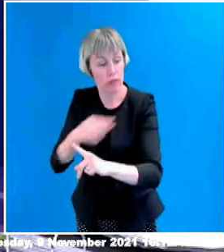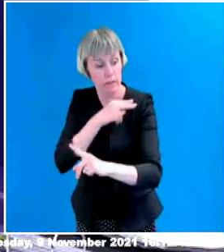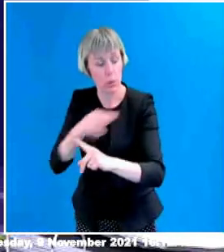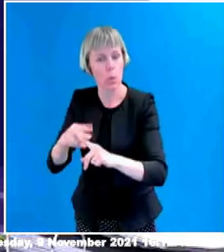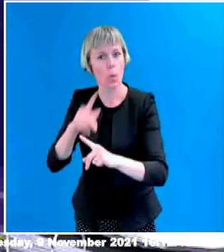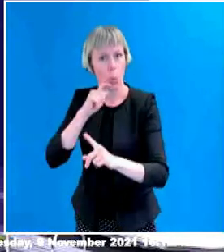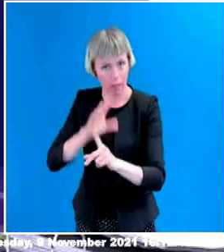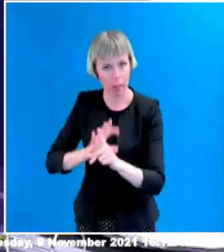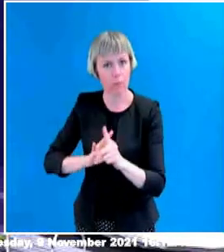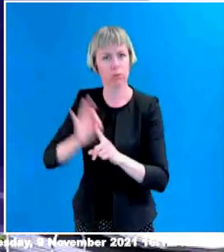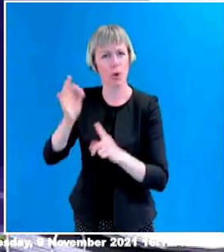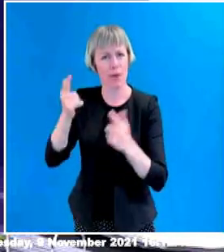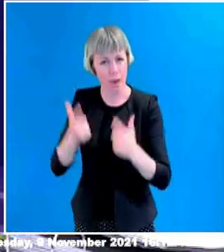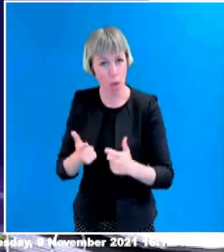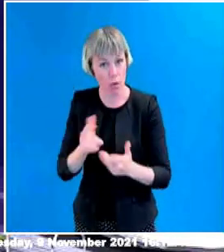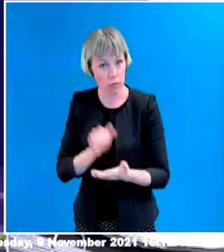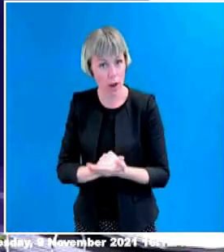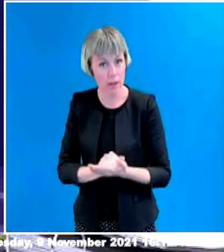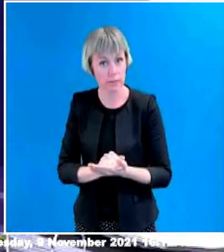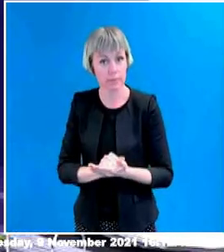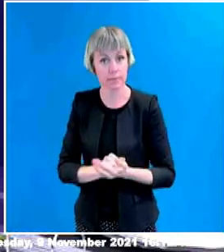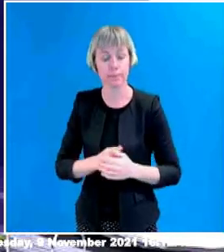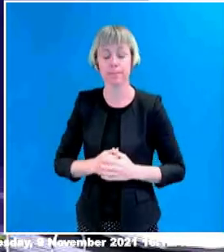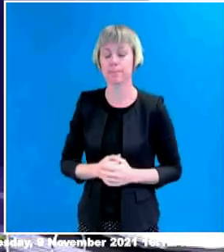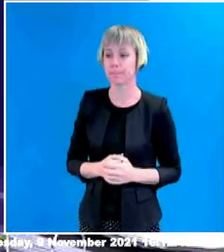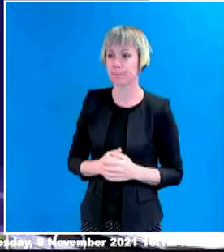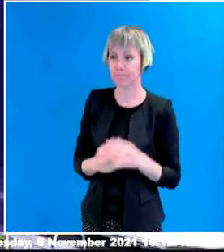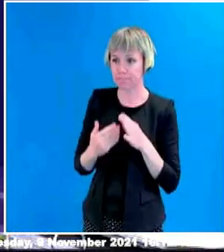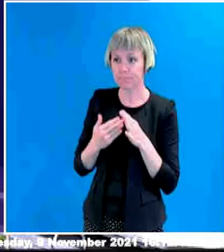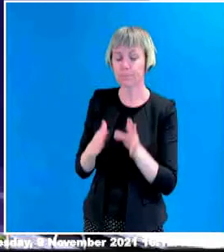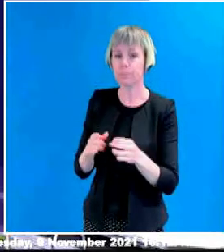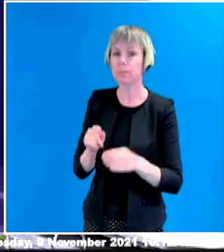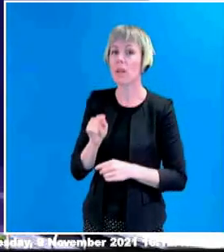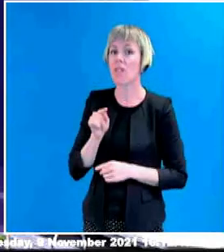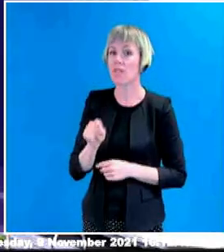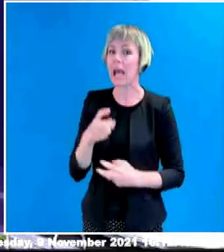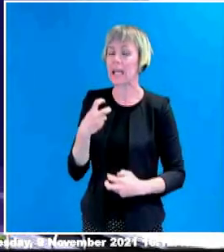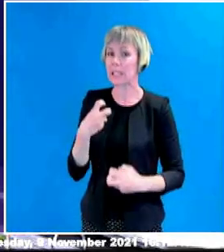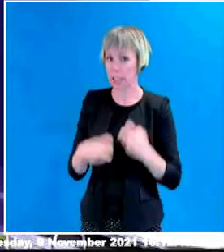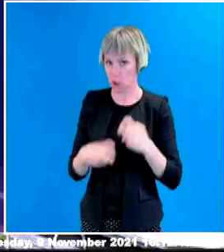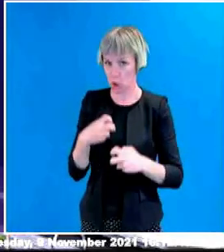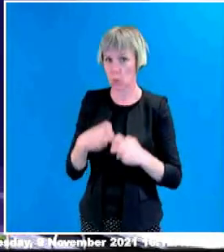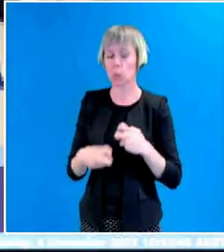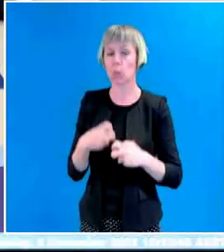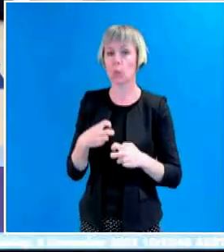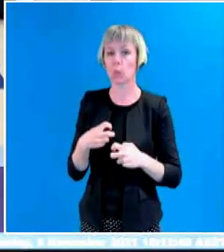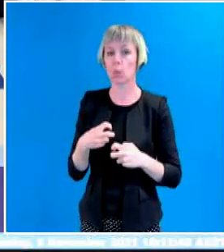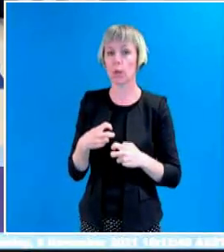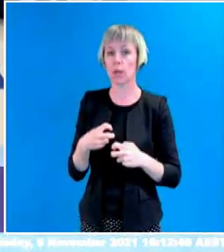So that matter was taken to --- I think the name at the time was the